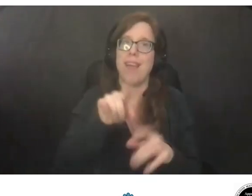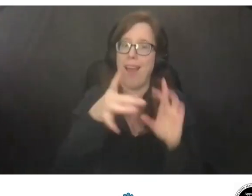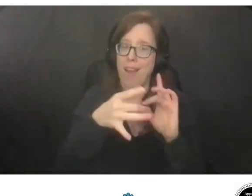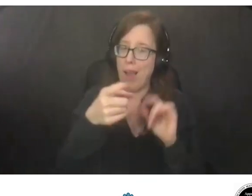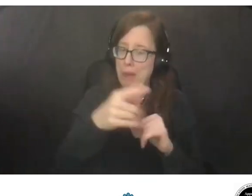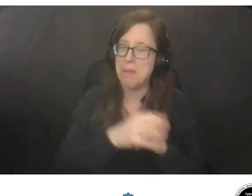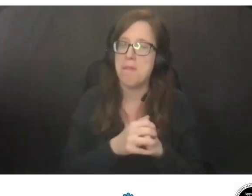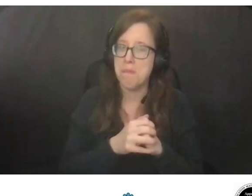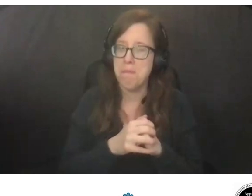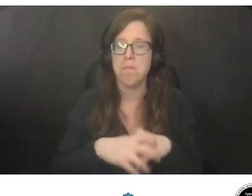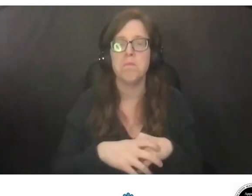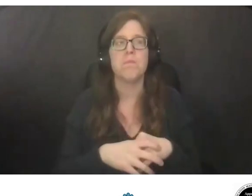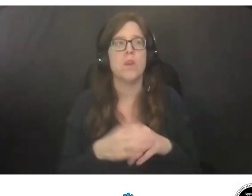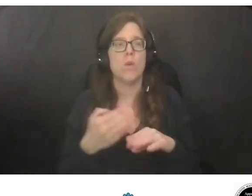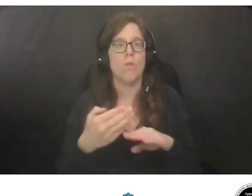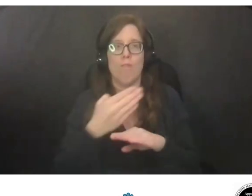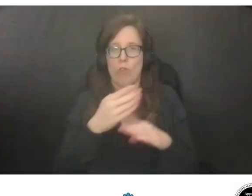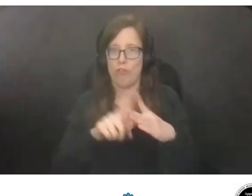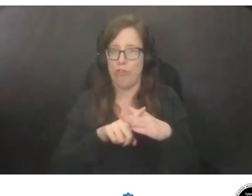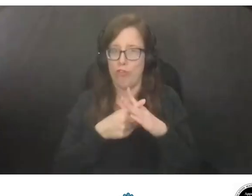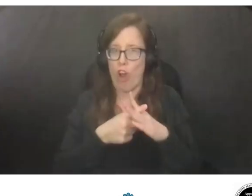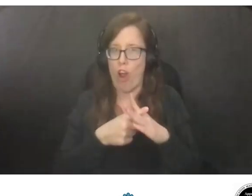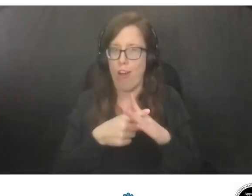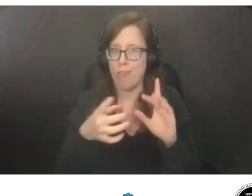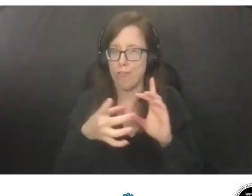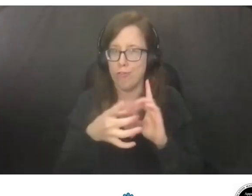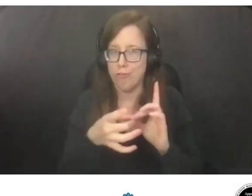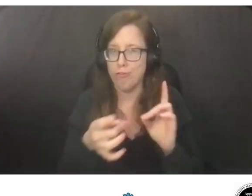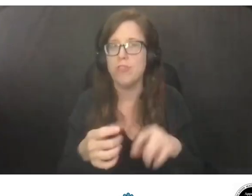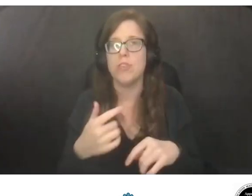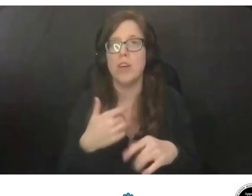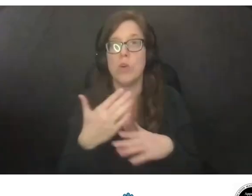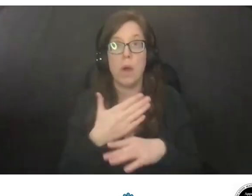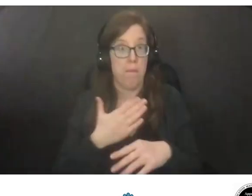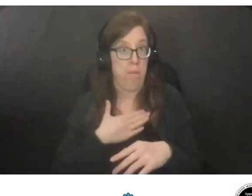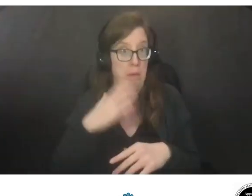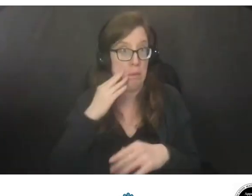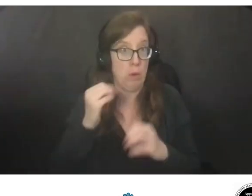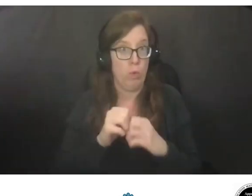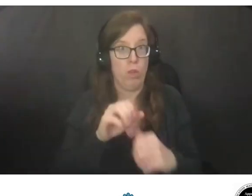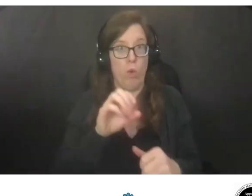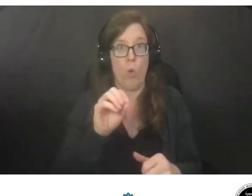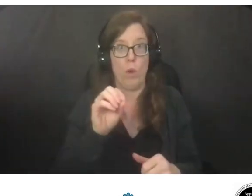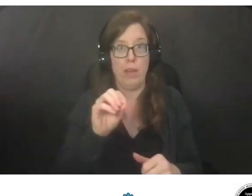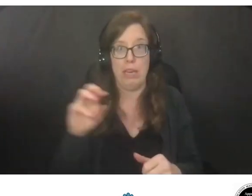I–before we get into this, I'll share really quickly my experience with Orientation and Mobility.